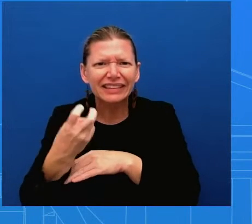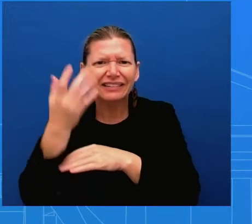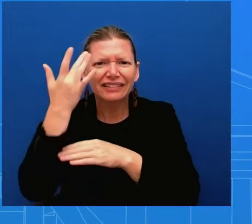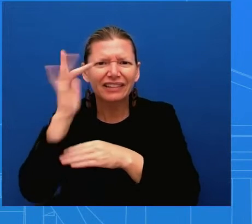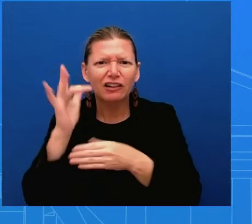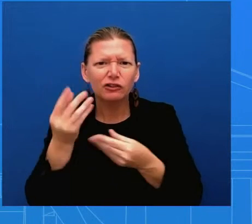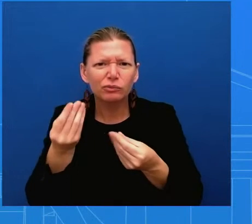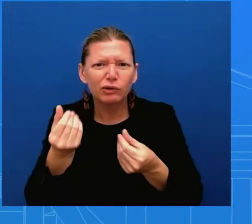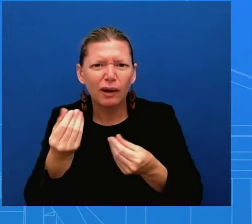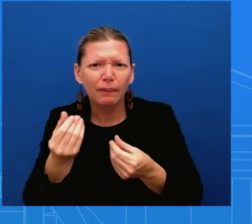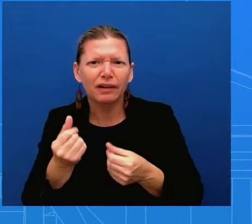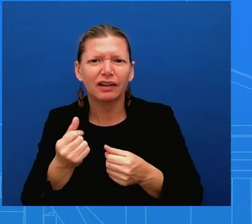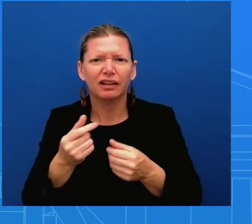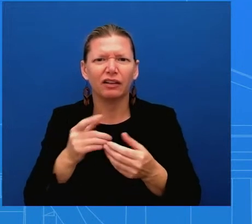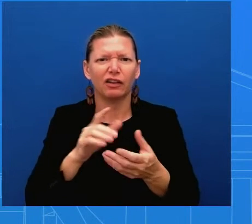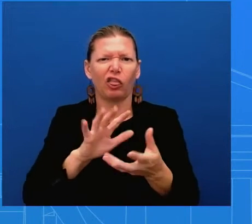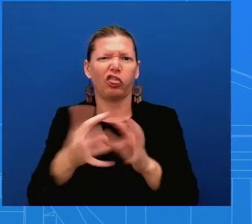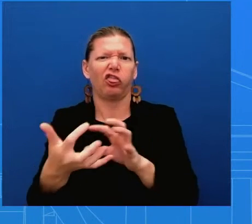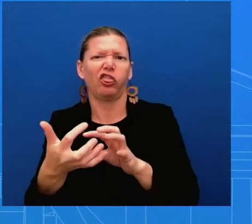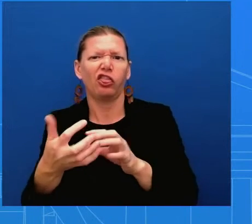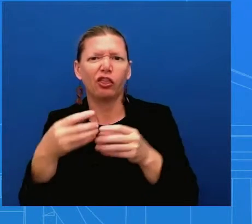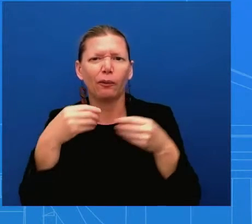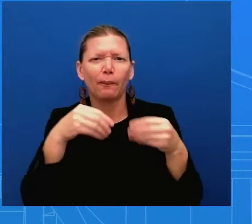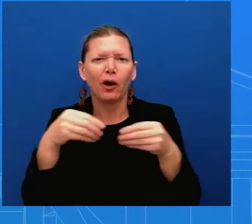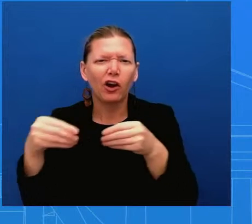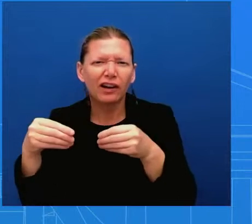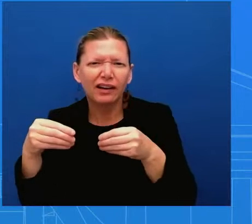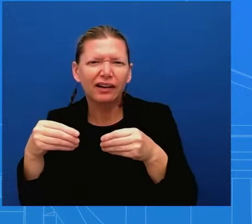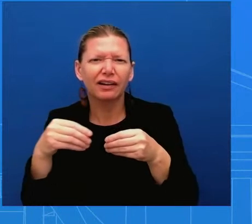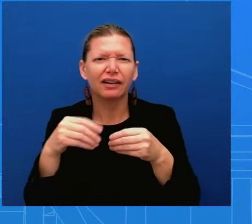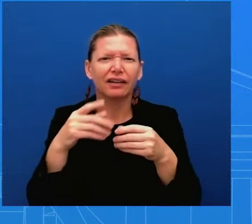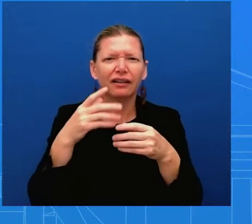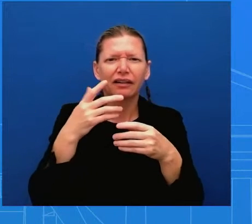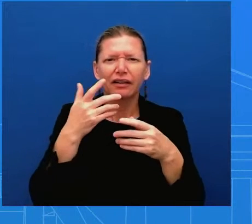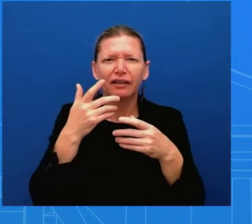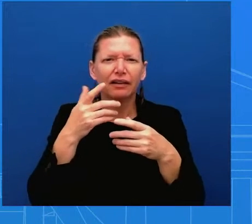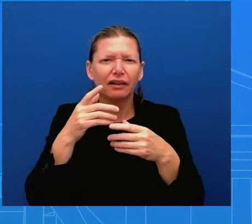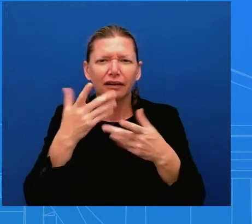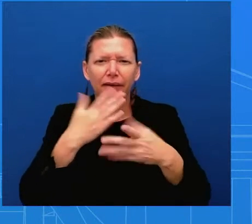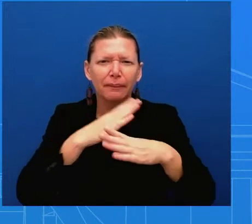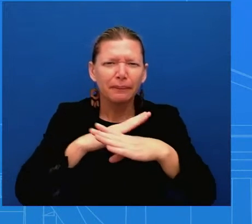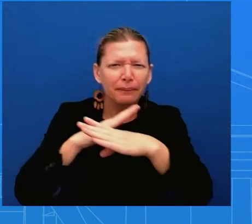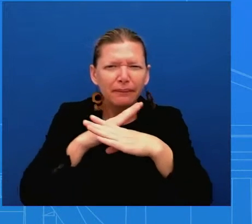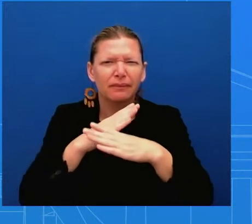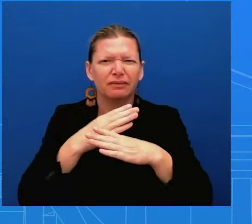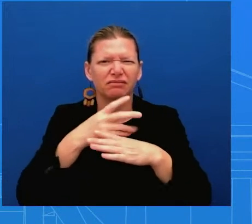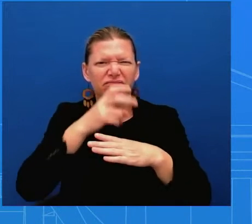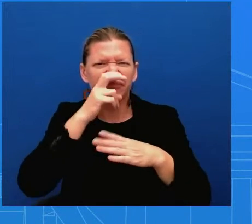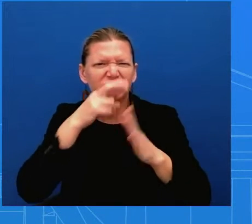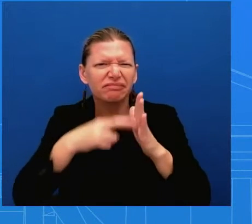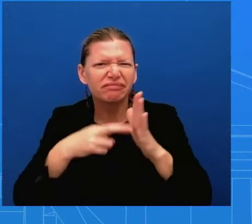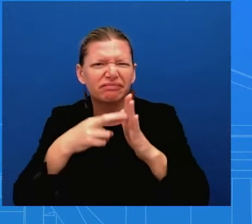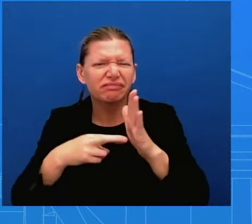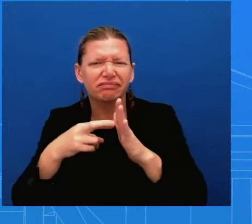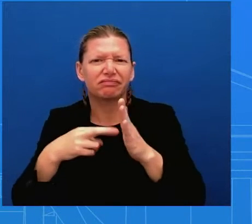unrivaled subsidies, barriers, and regulations; flooding markets with artificially cheap products to wipe out the competition.